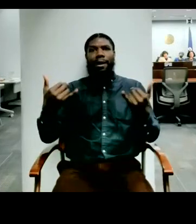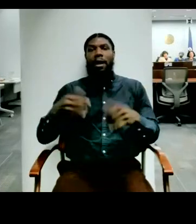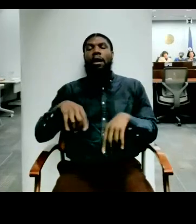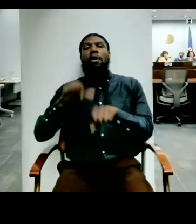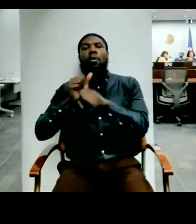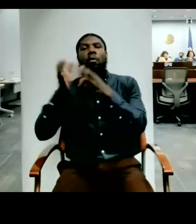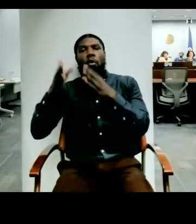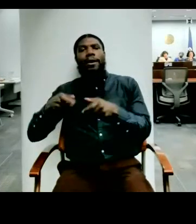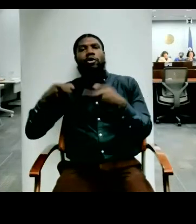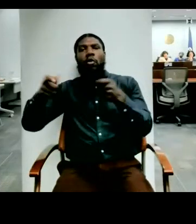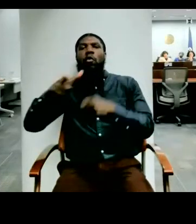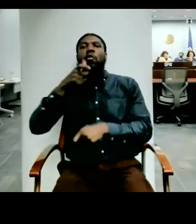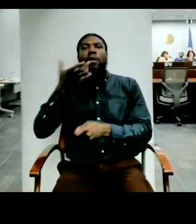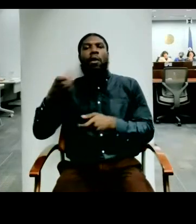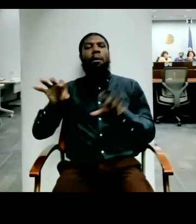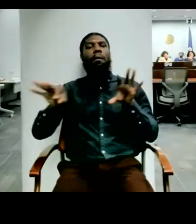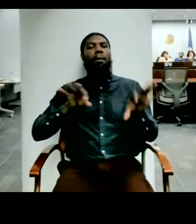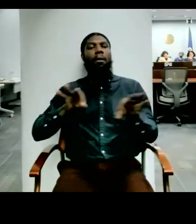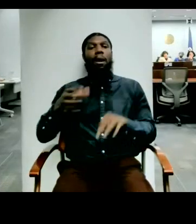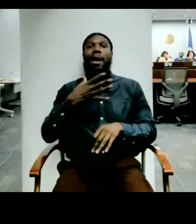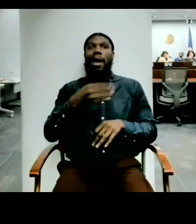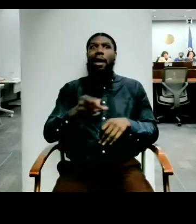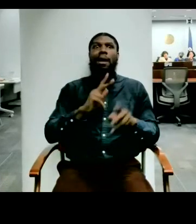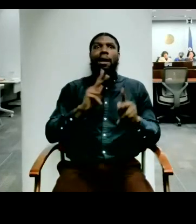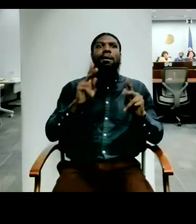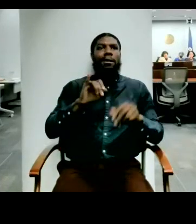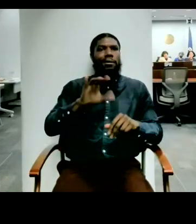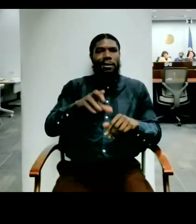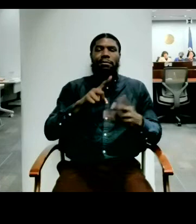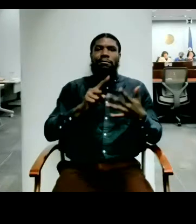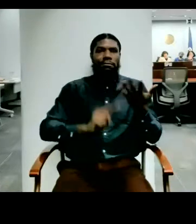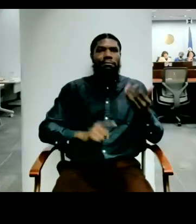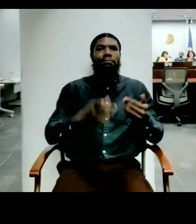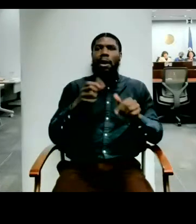or not who they want to work for and more demands about the work environment they want to work in.